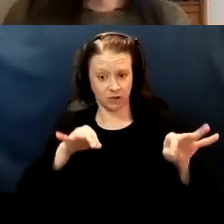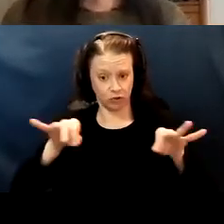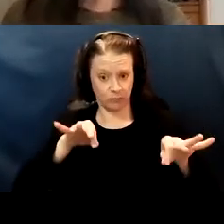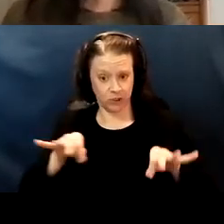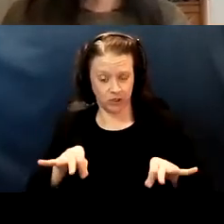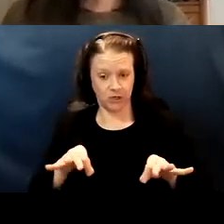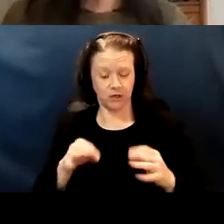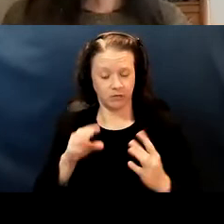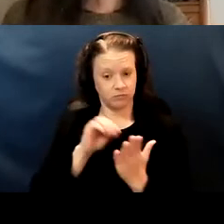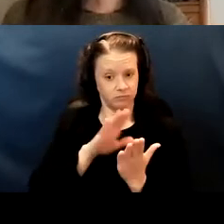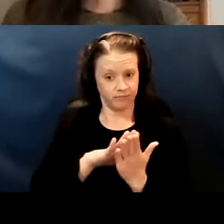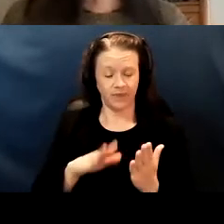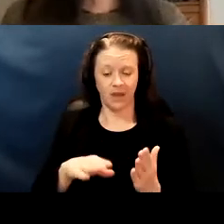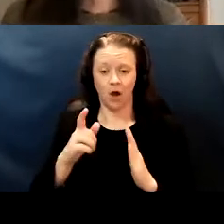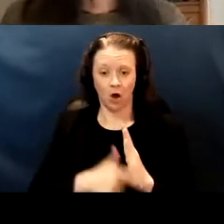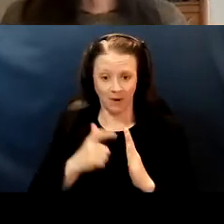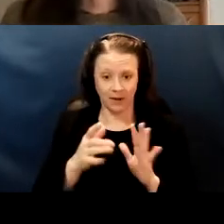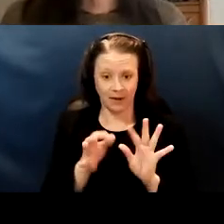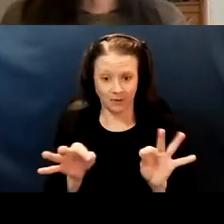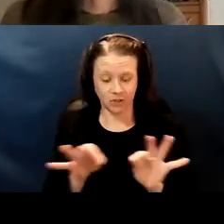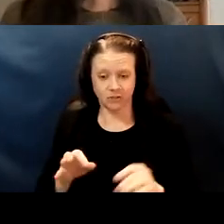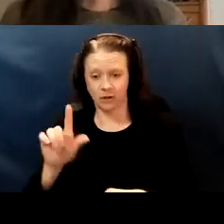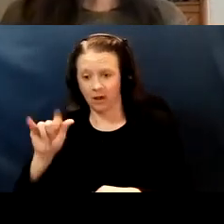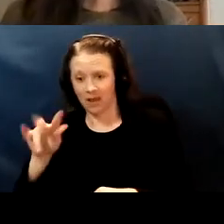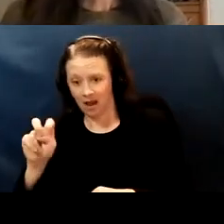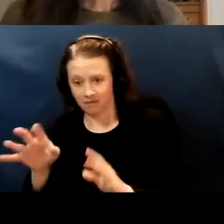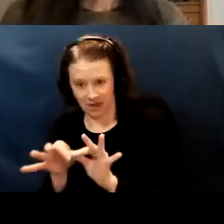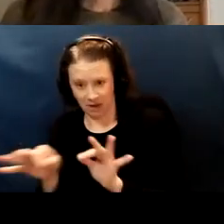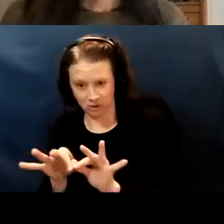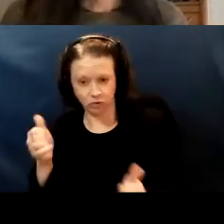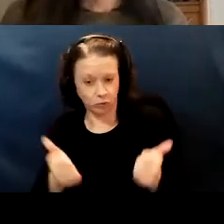either automatic captions or live captions. So people know upfront